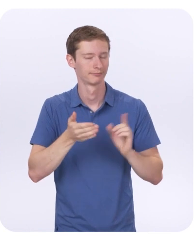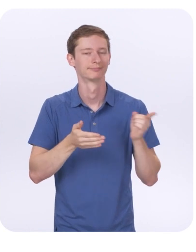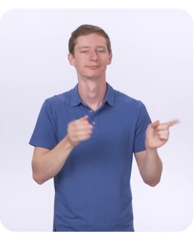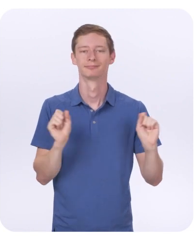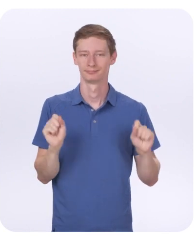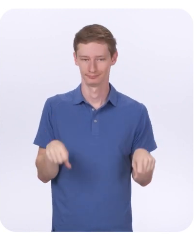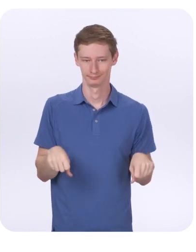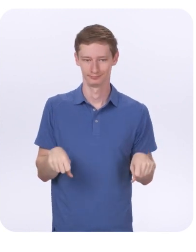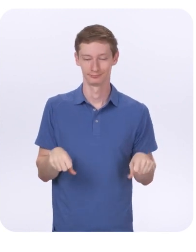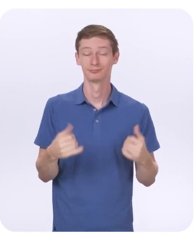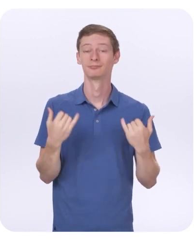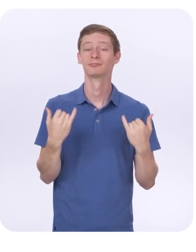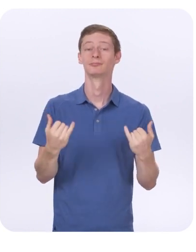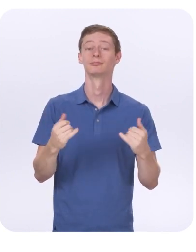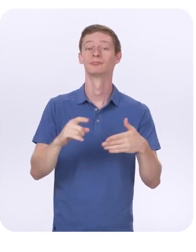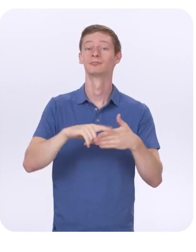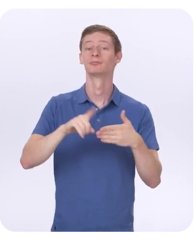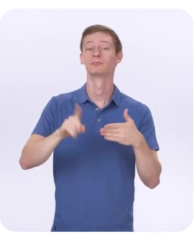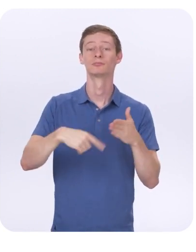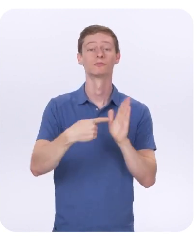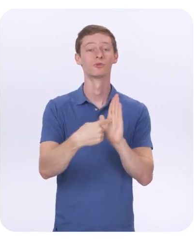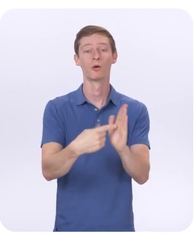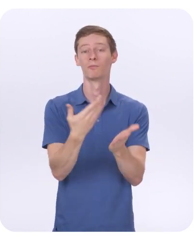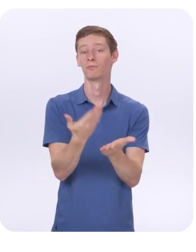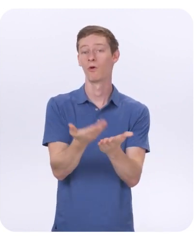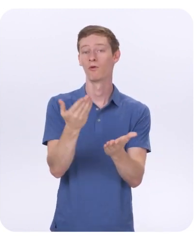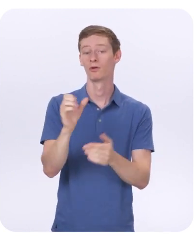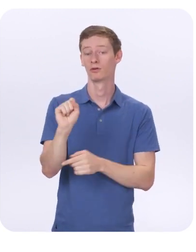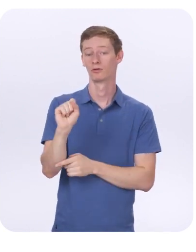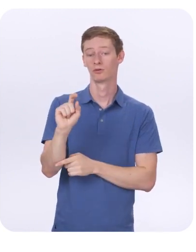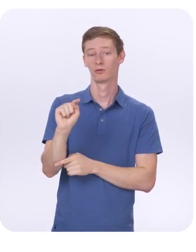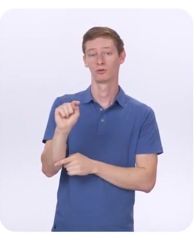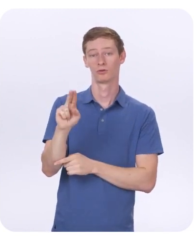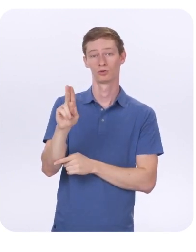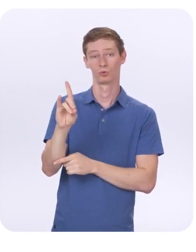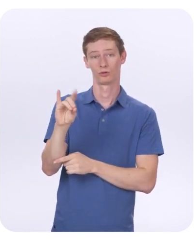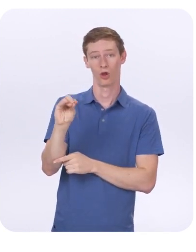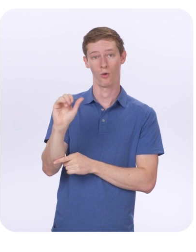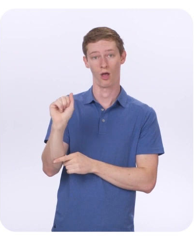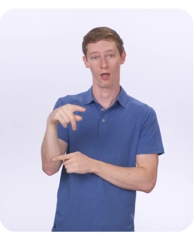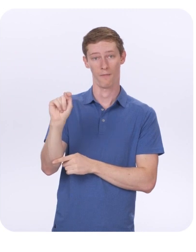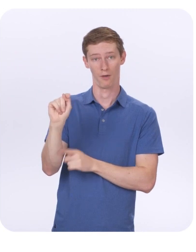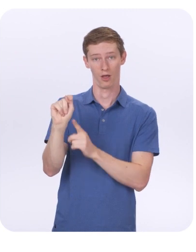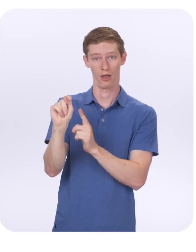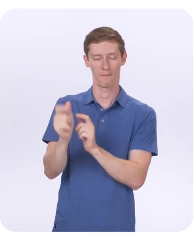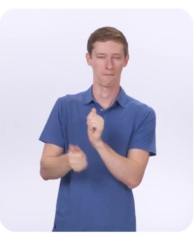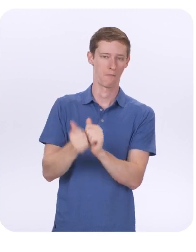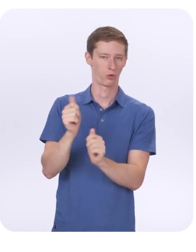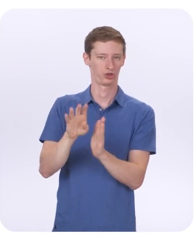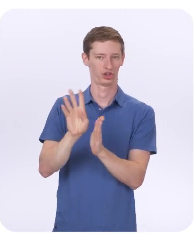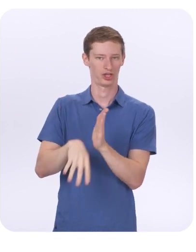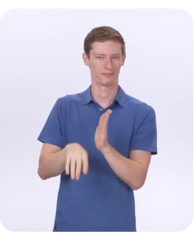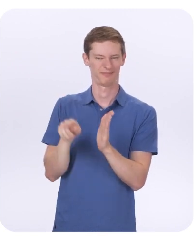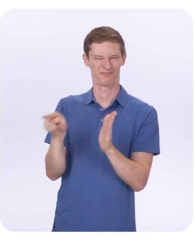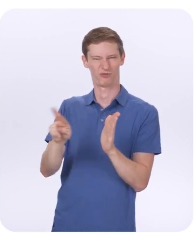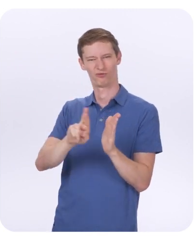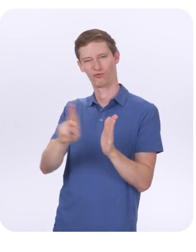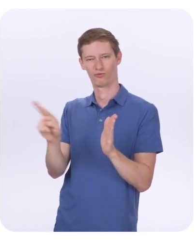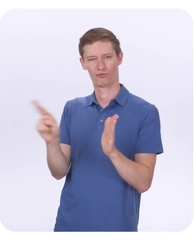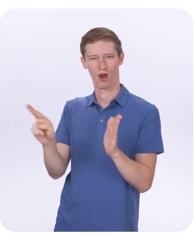the cheapest house type, but they are actually quite expensive per square foot, which makes sense since studios are small generally.